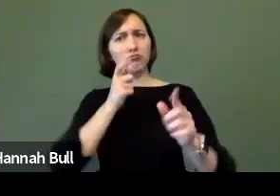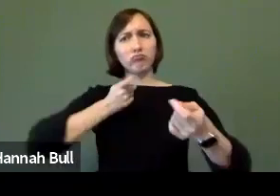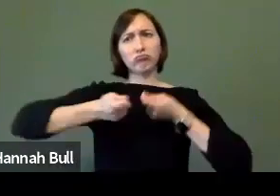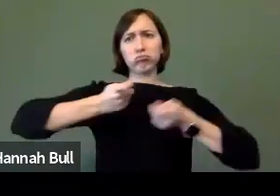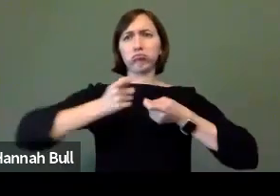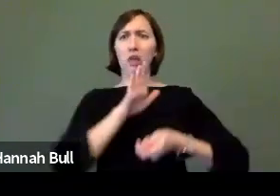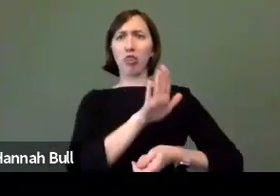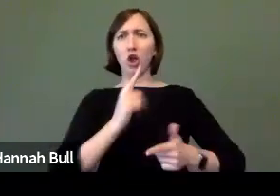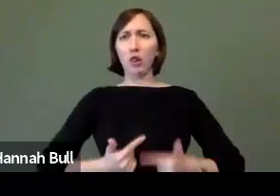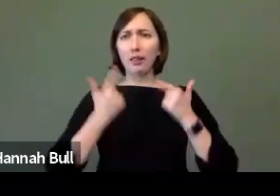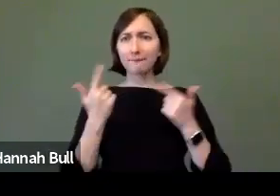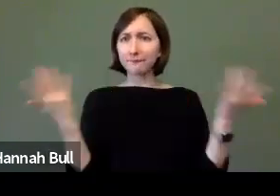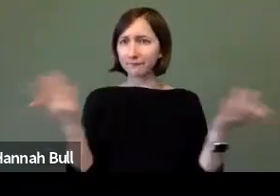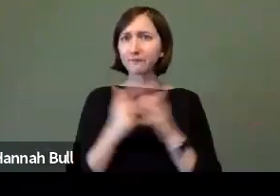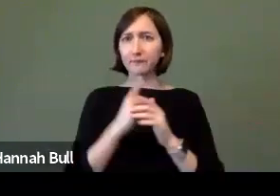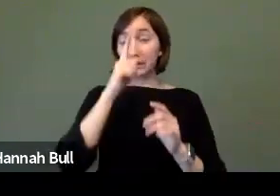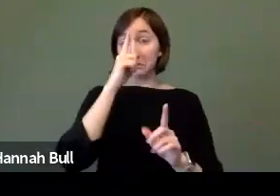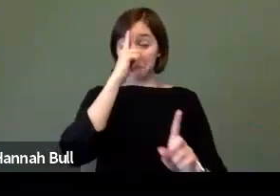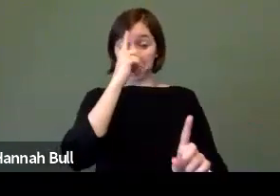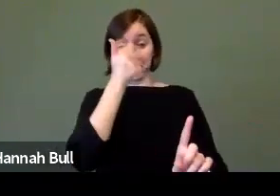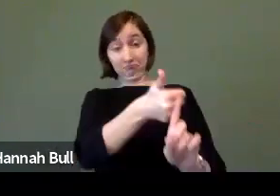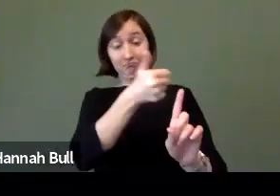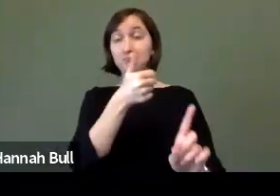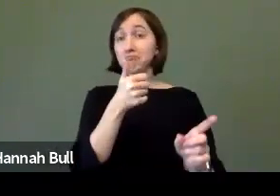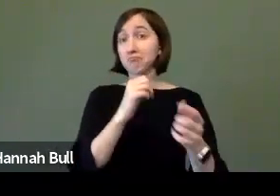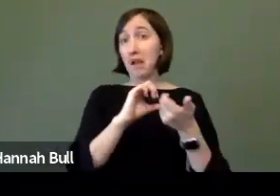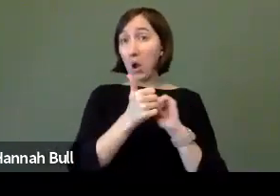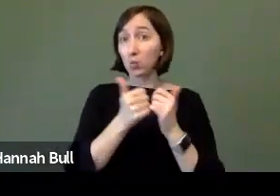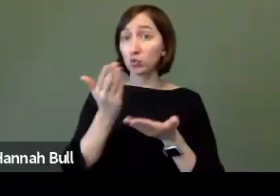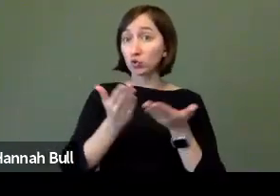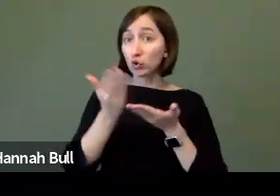Decide how the services are going to be provided, having community access